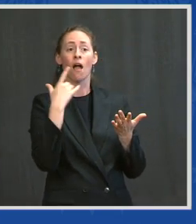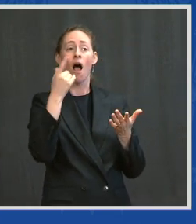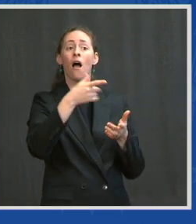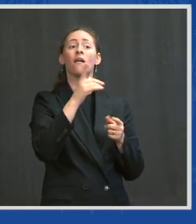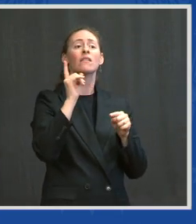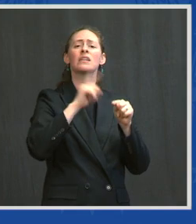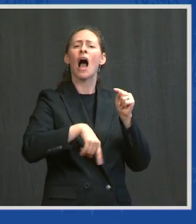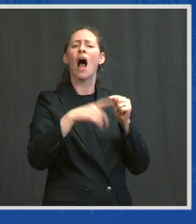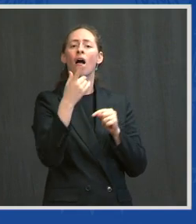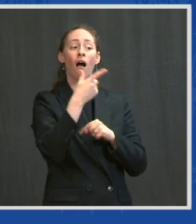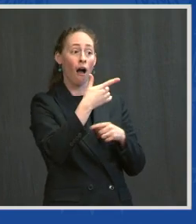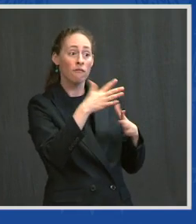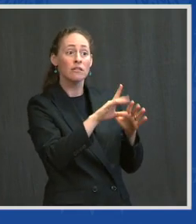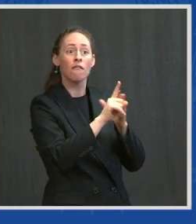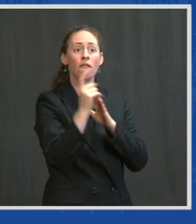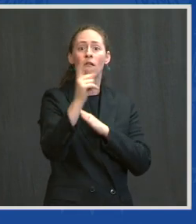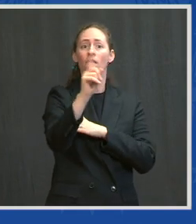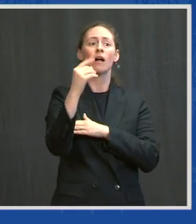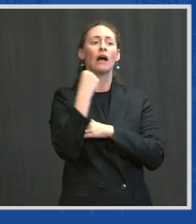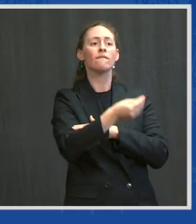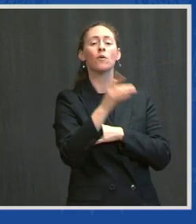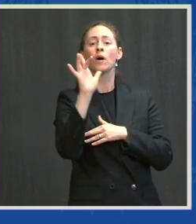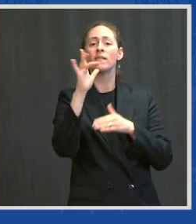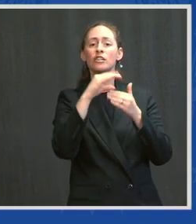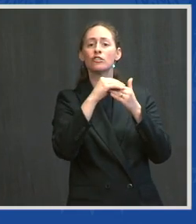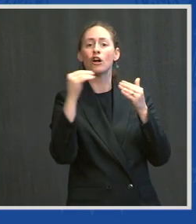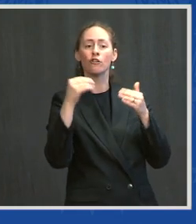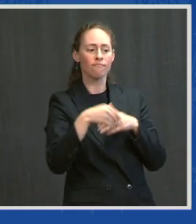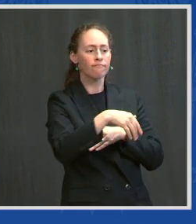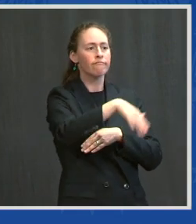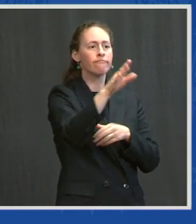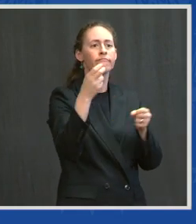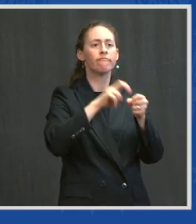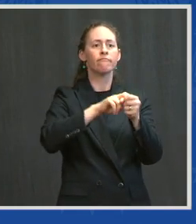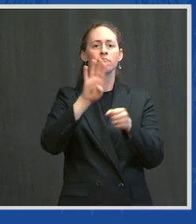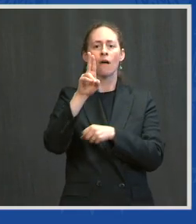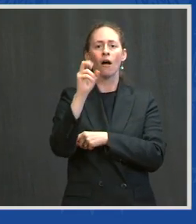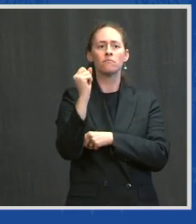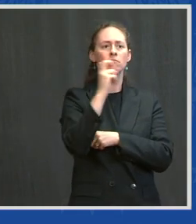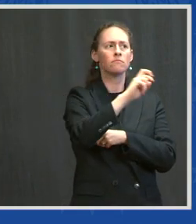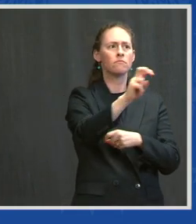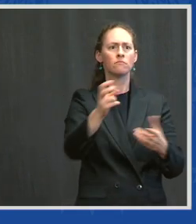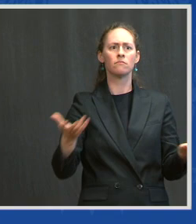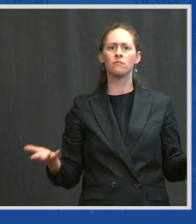and got them in trouble in the first place -- or no option for being able to provide for access